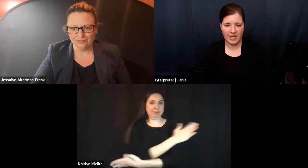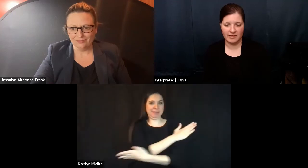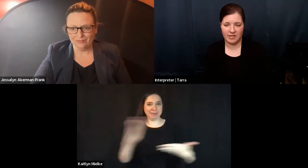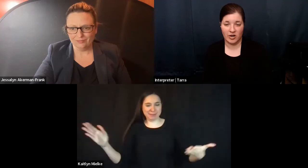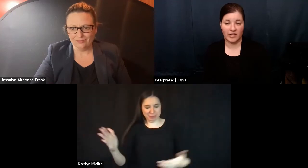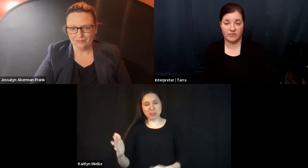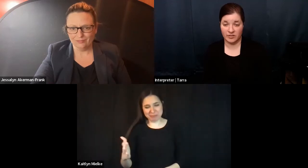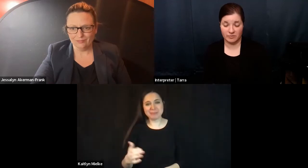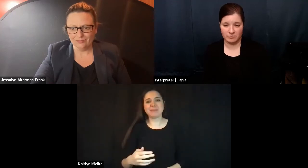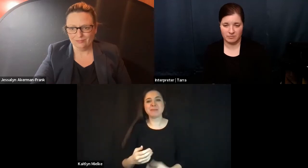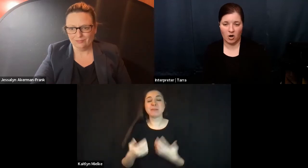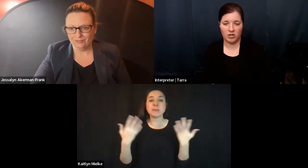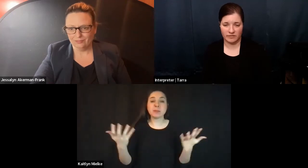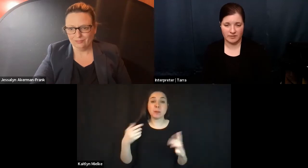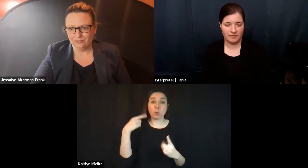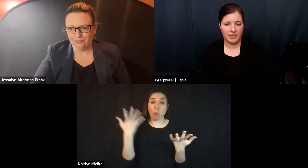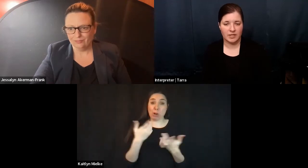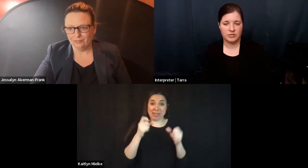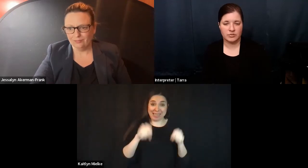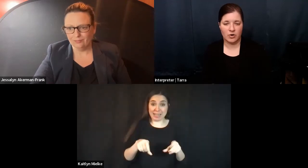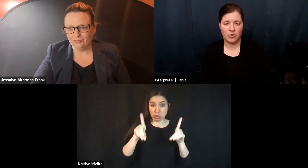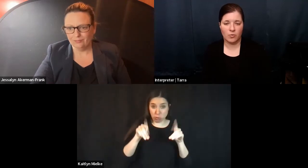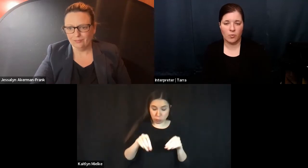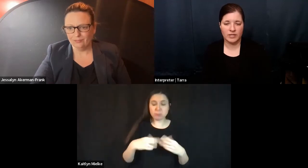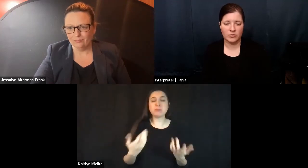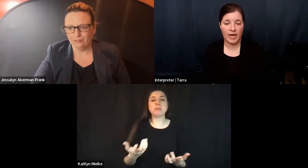Kaitlyn: That is my field of specialty, actually. I love music and theater and film.